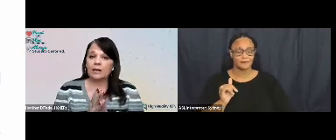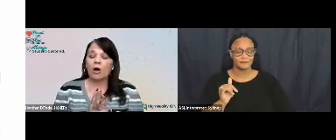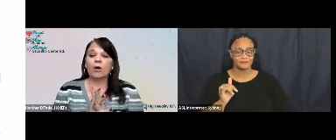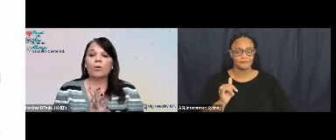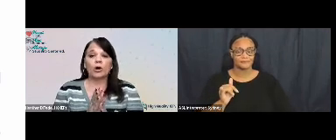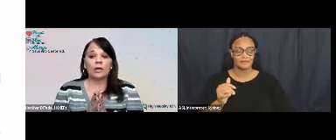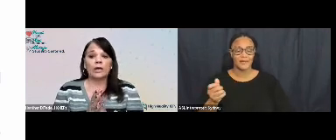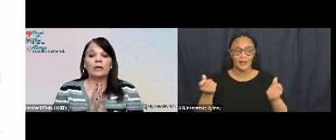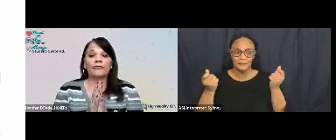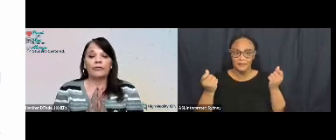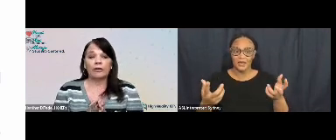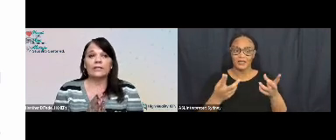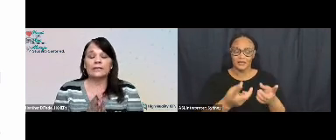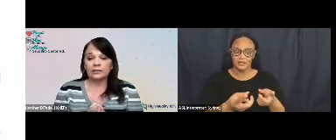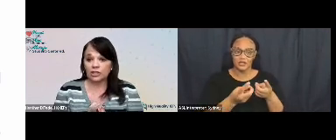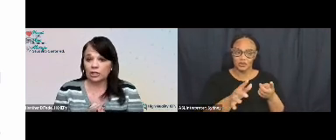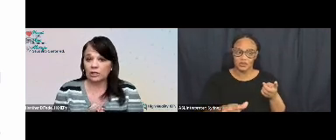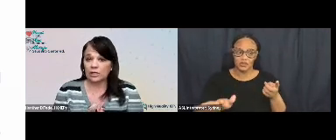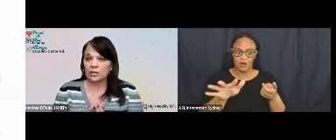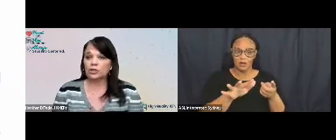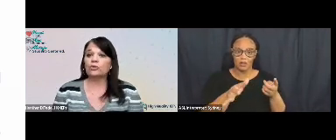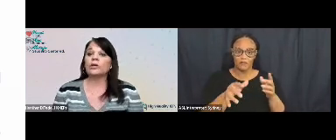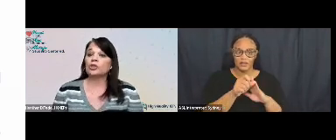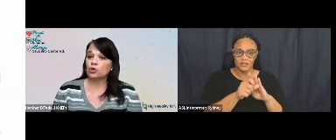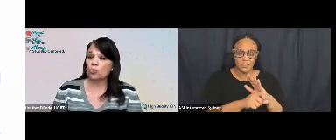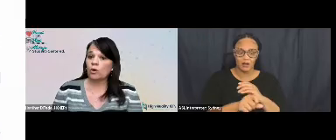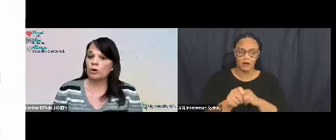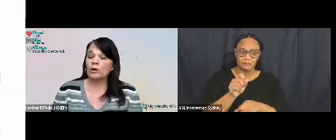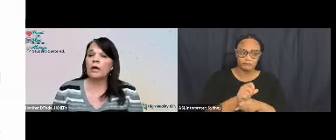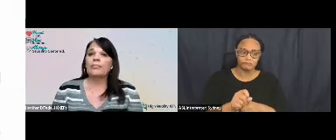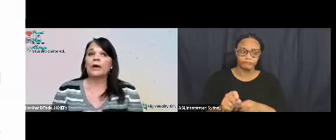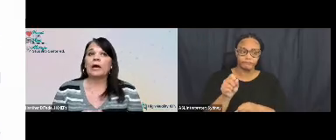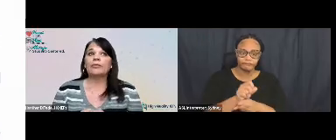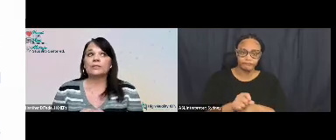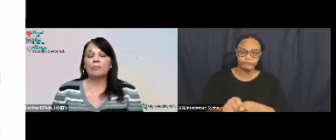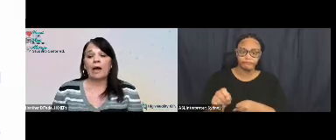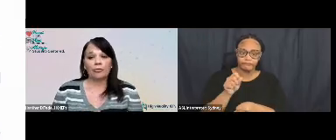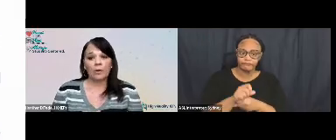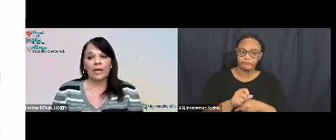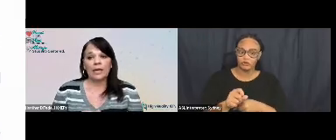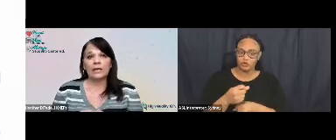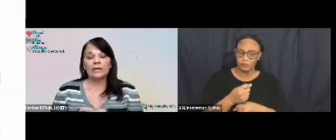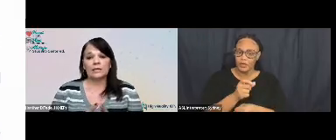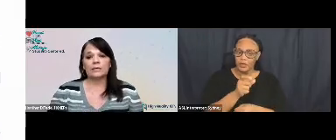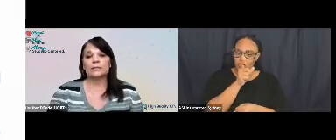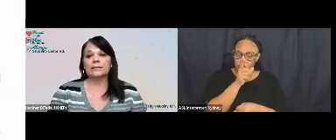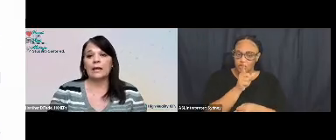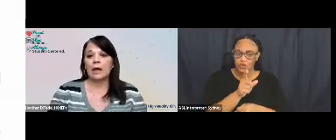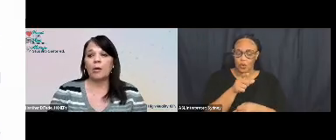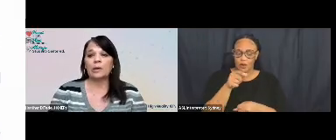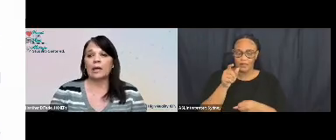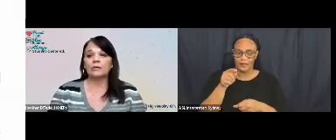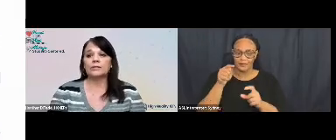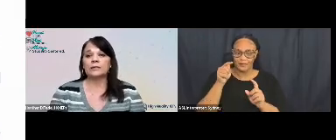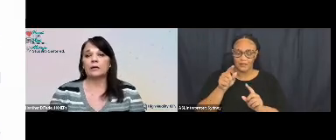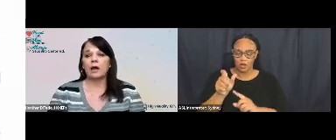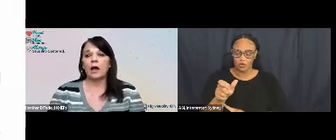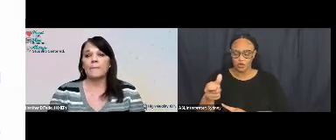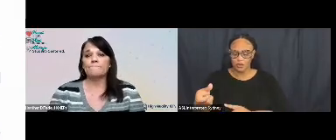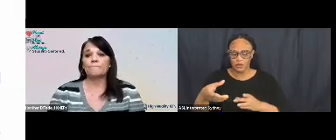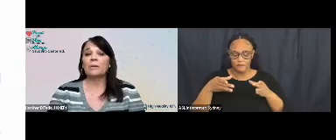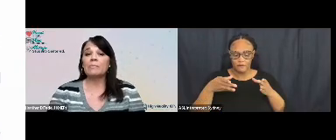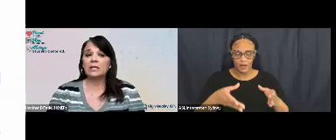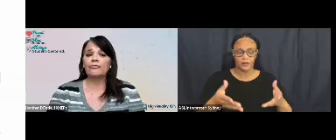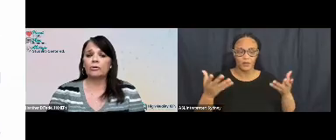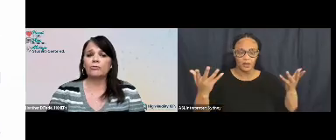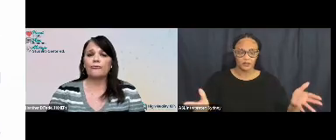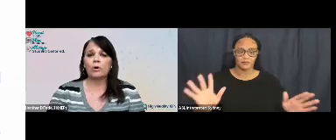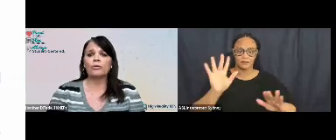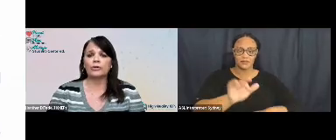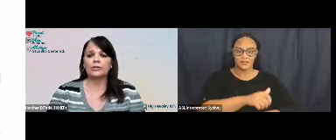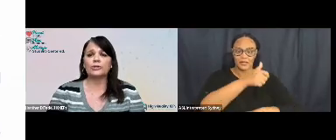state are working very diligently to ensure that this pathway is set up and s um meaningful for